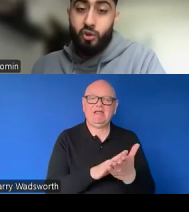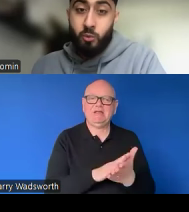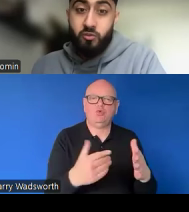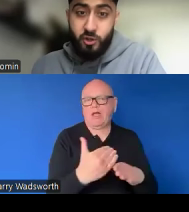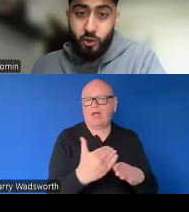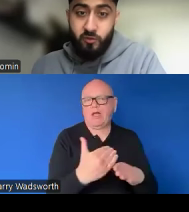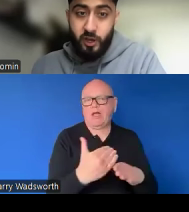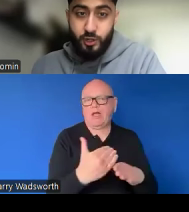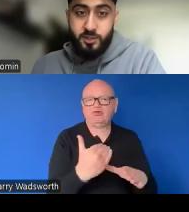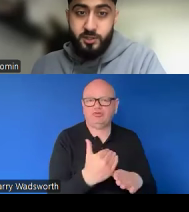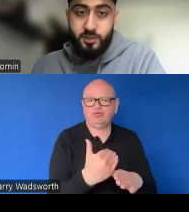Moving on to conversions.